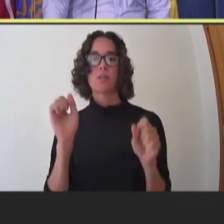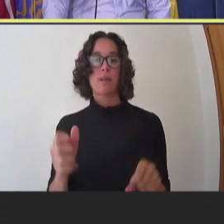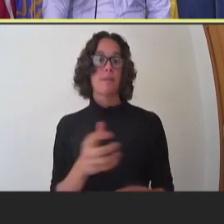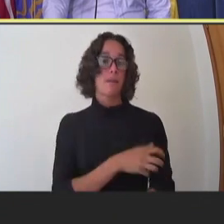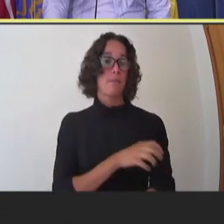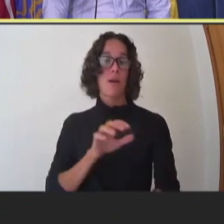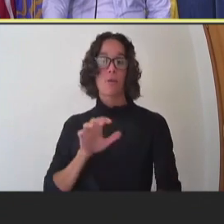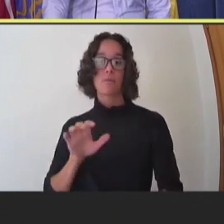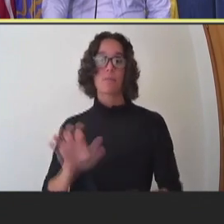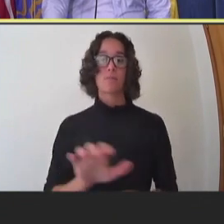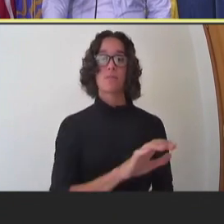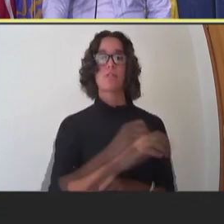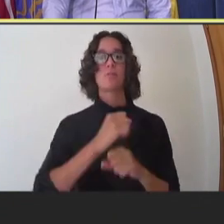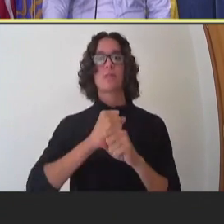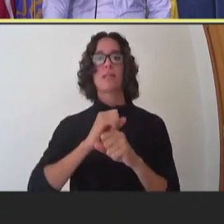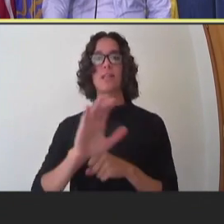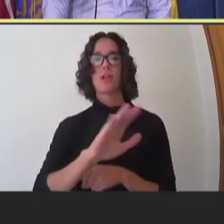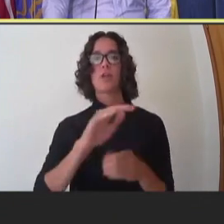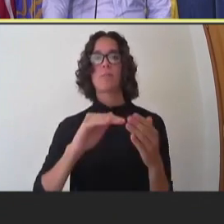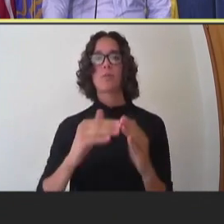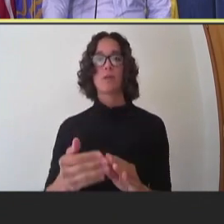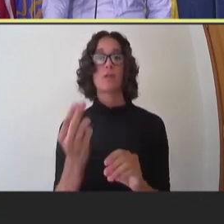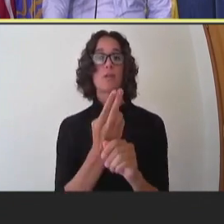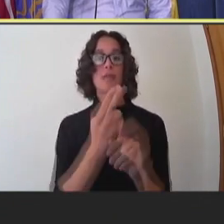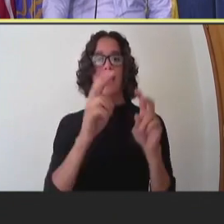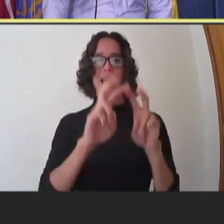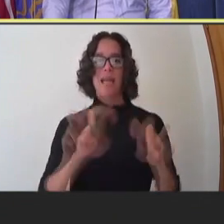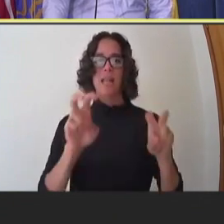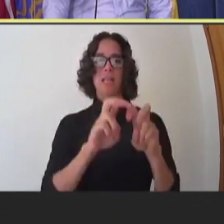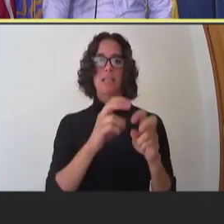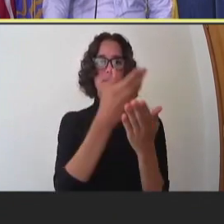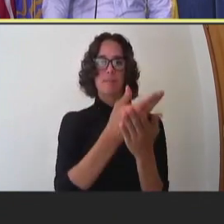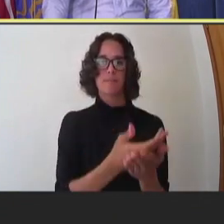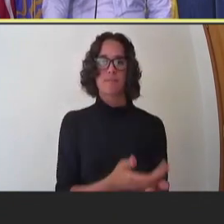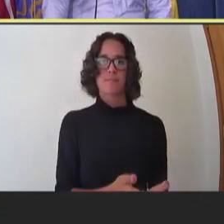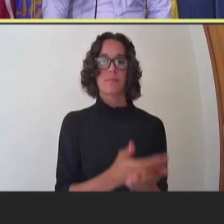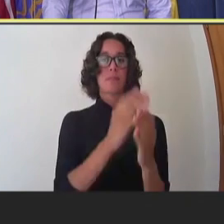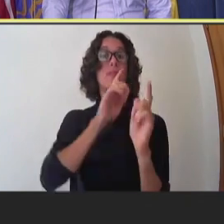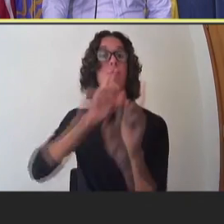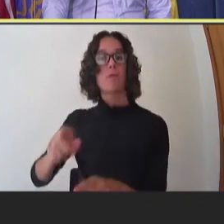harnessing cutting-edge analytics to improve our responses to public health emergencies.